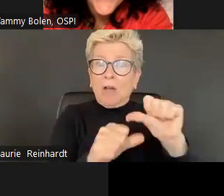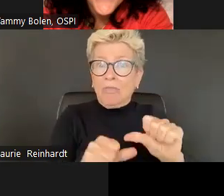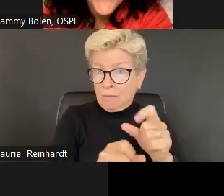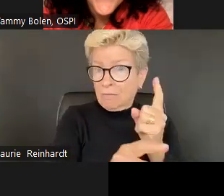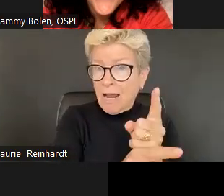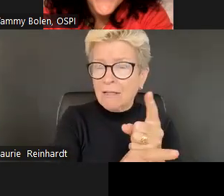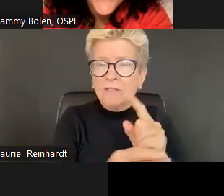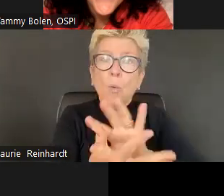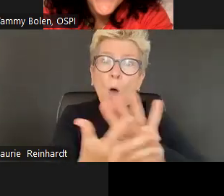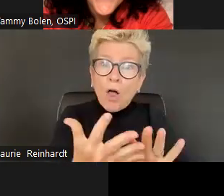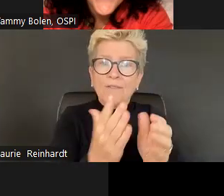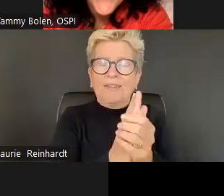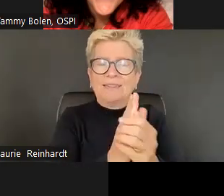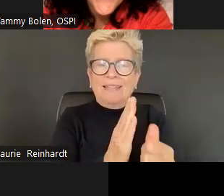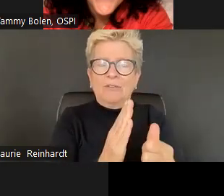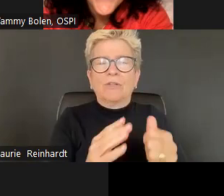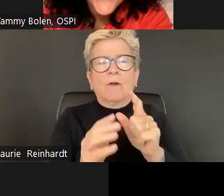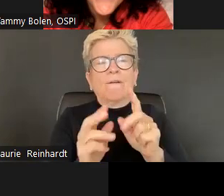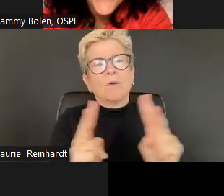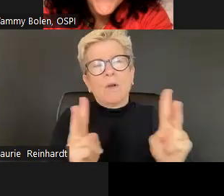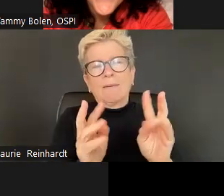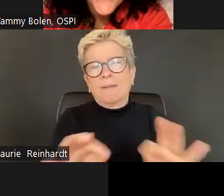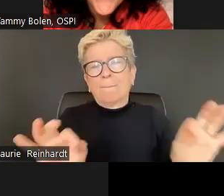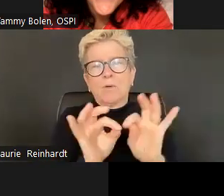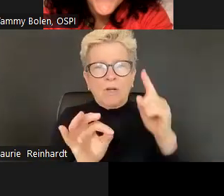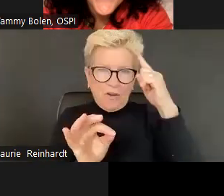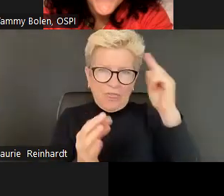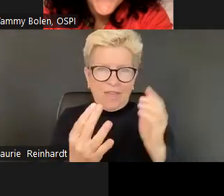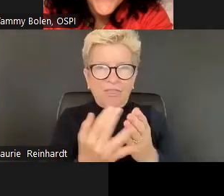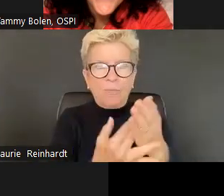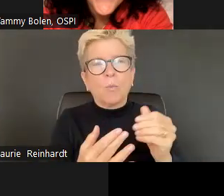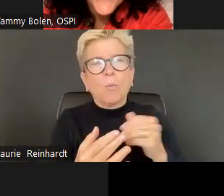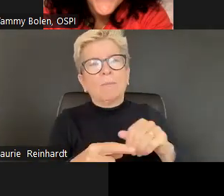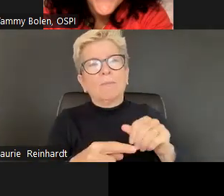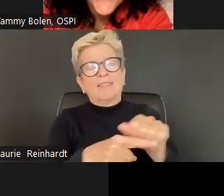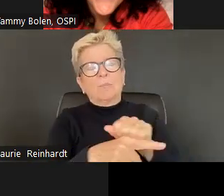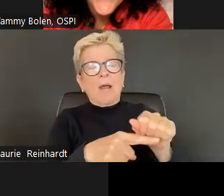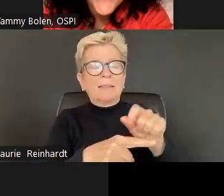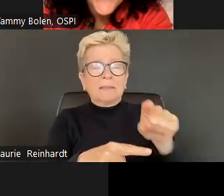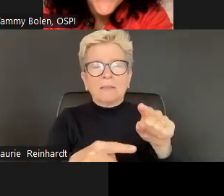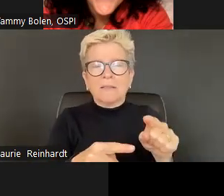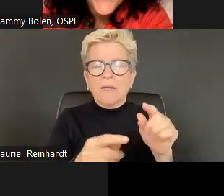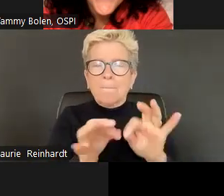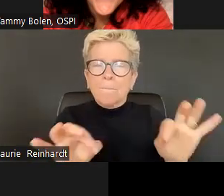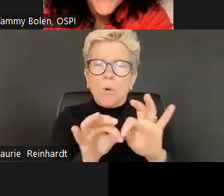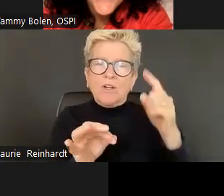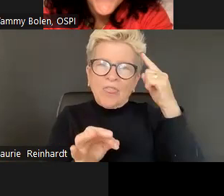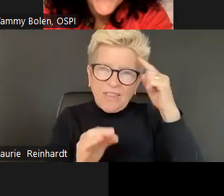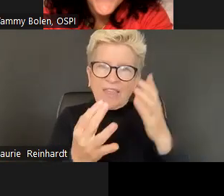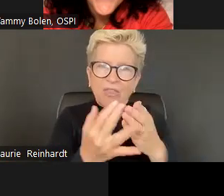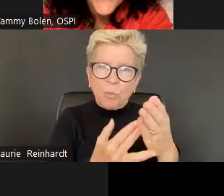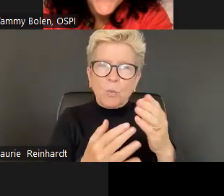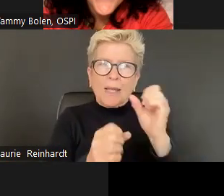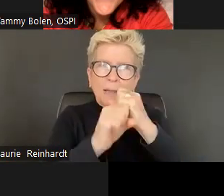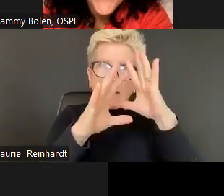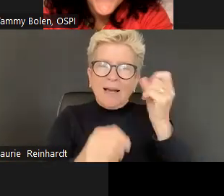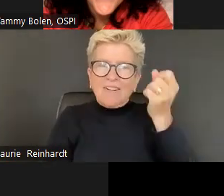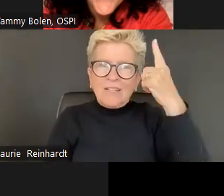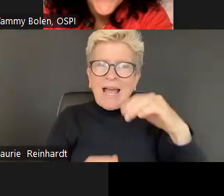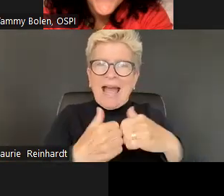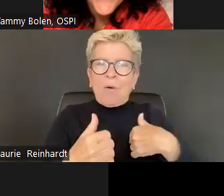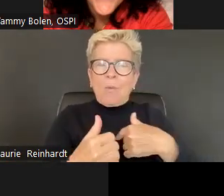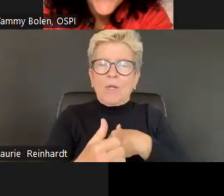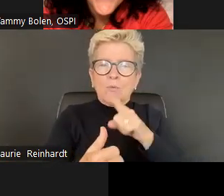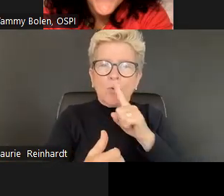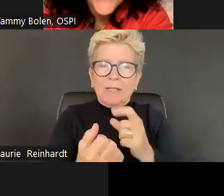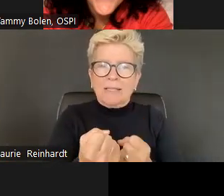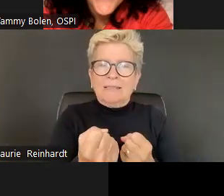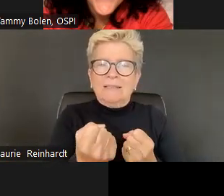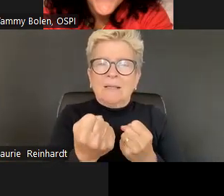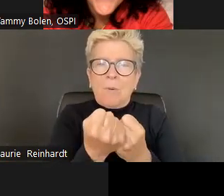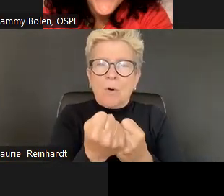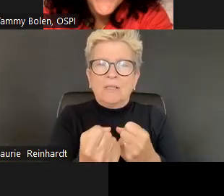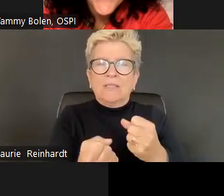So it's really important to think about how are we really trying to support and understand each other, right?